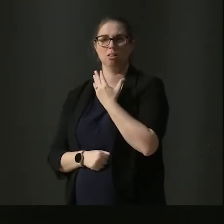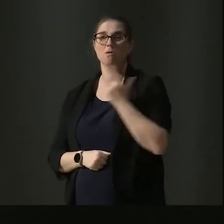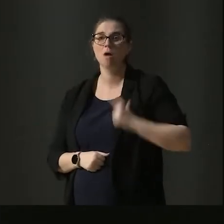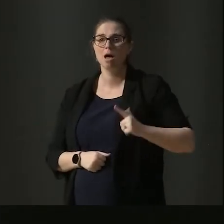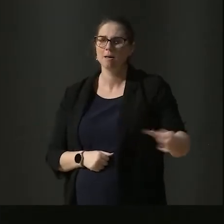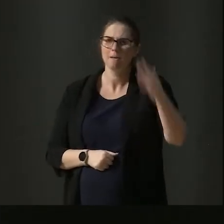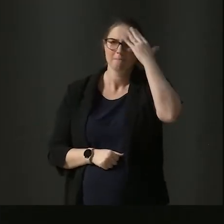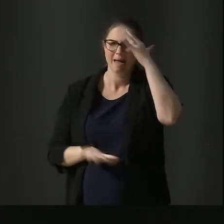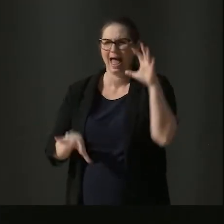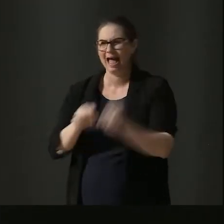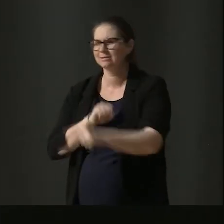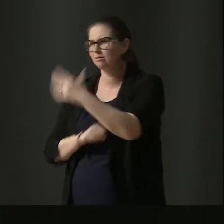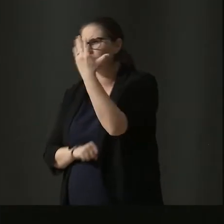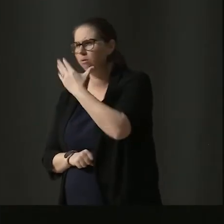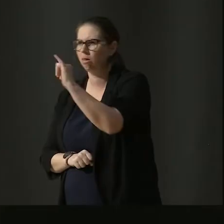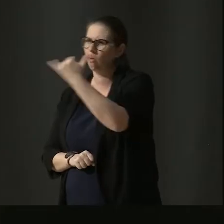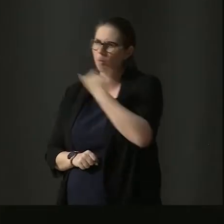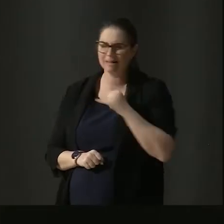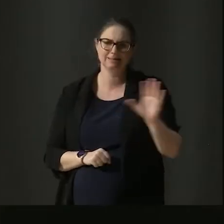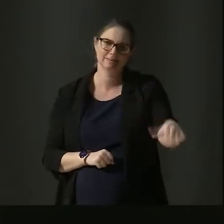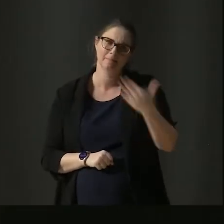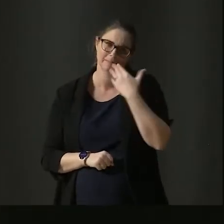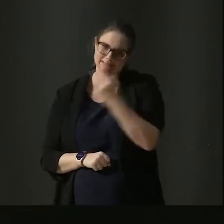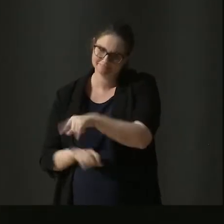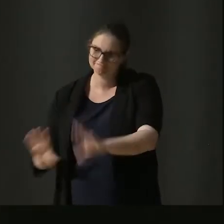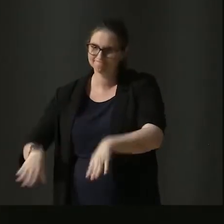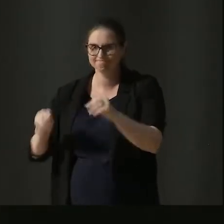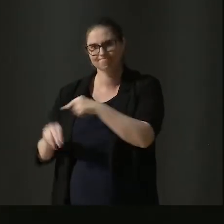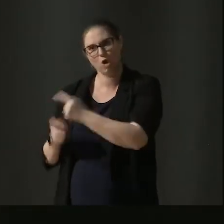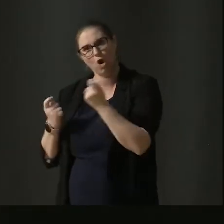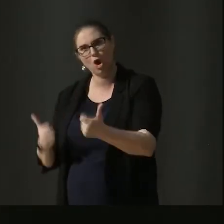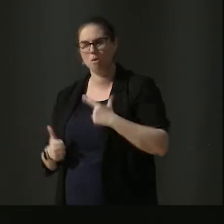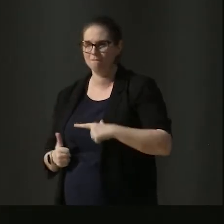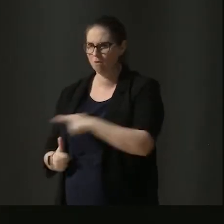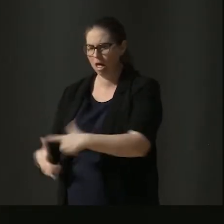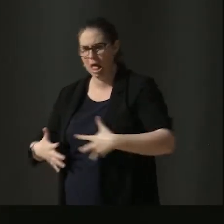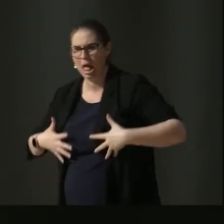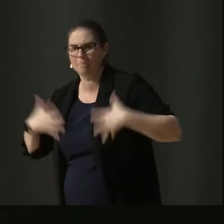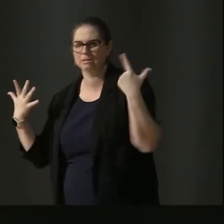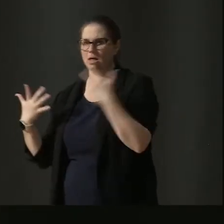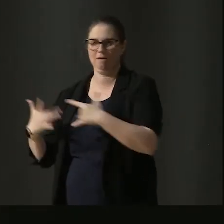She needed to come and pick him up early because he had got so upset and his feelings are totally overwhelmed him.